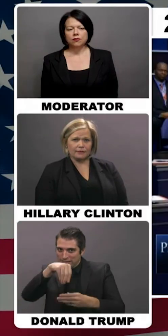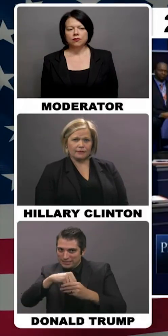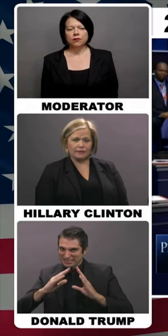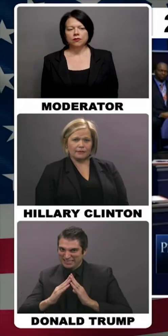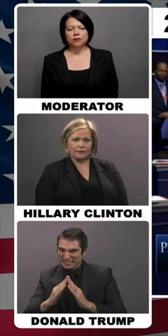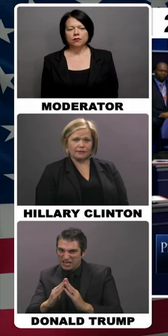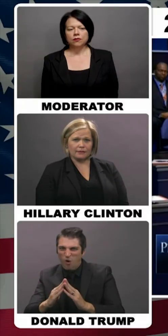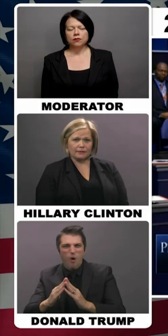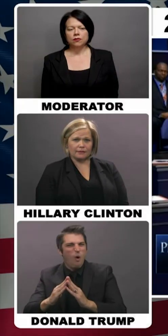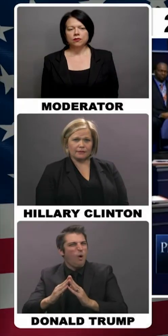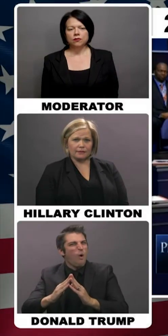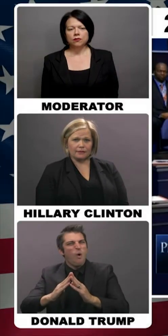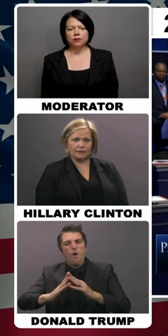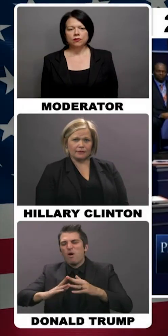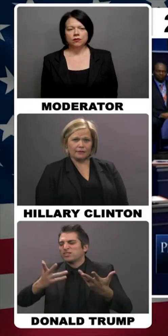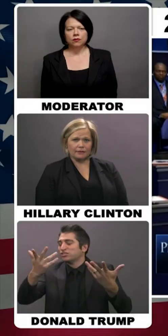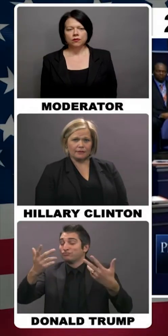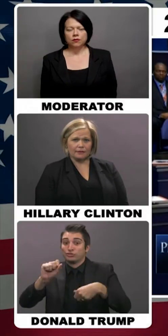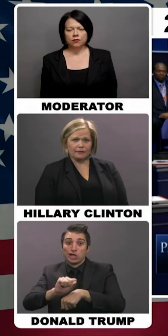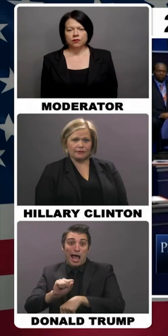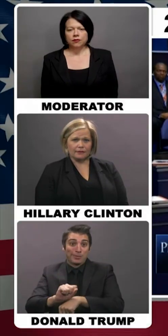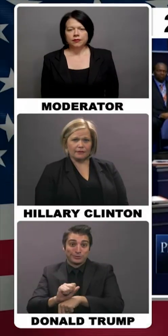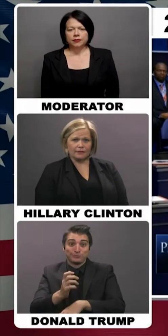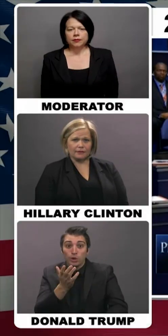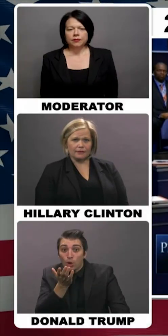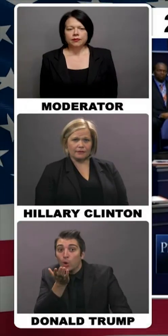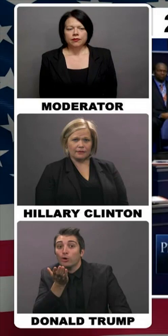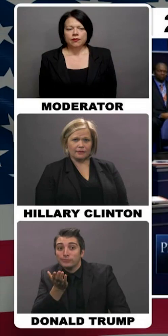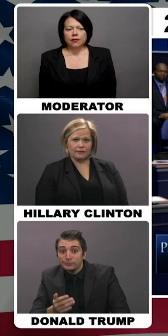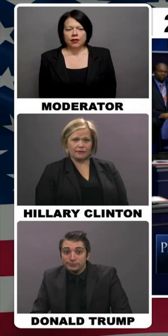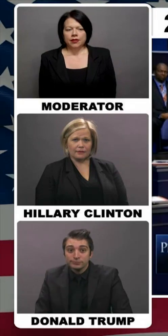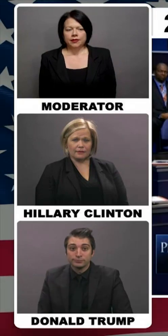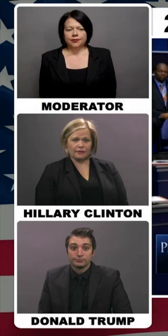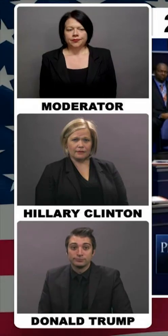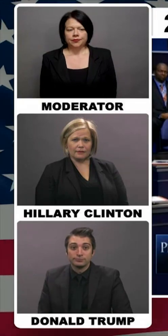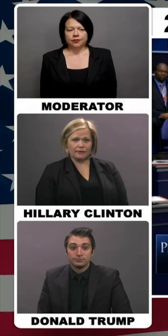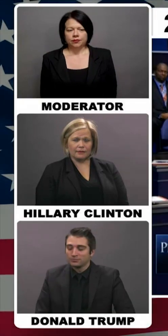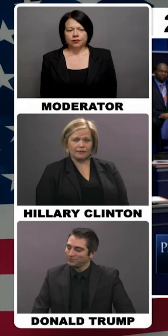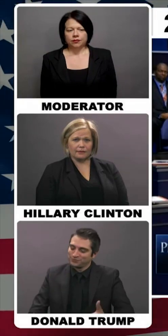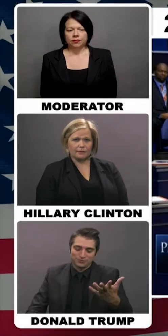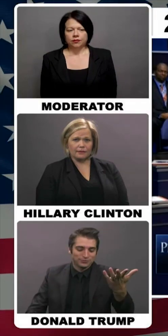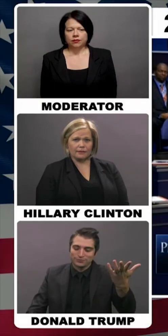Jobs are essentially non-existent. I mean, it's, you know, I,